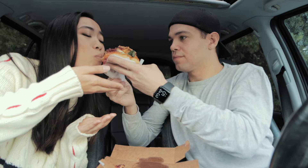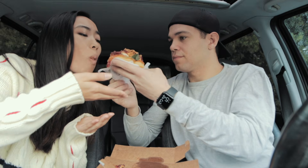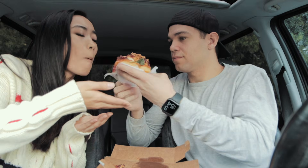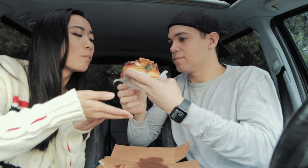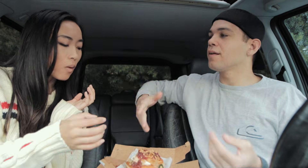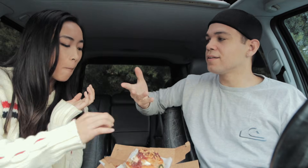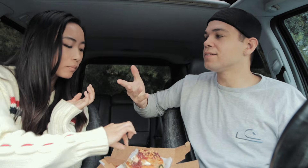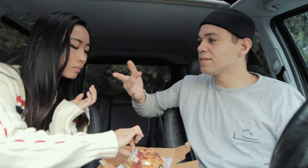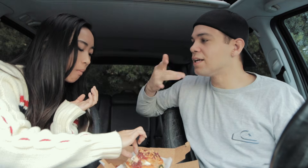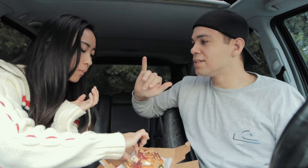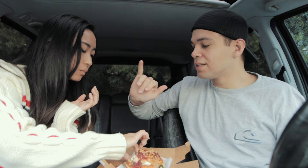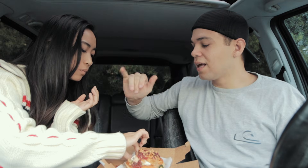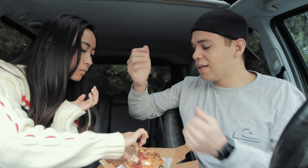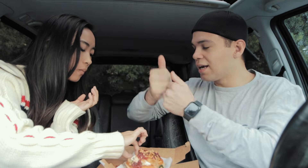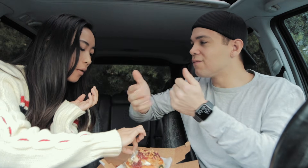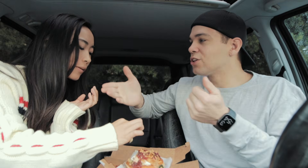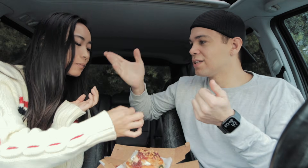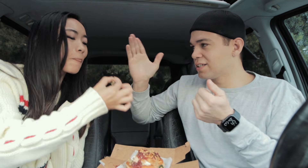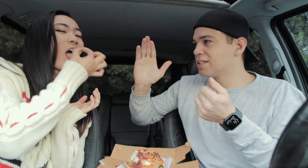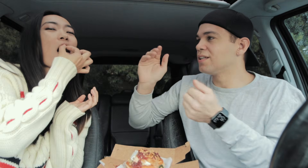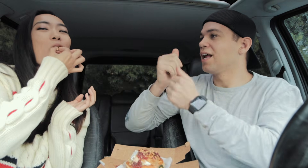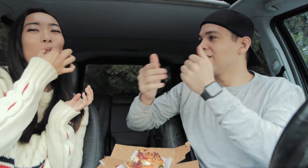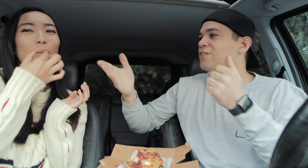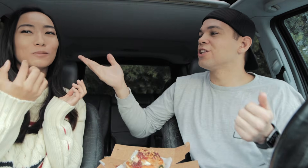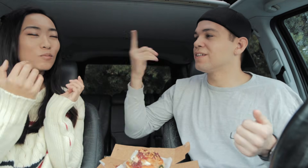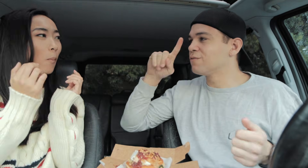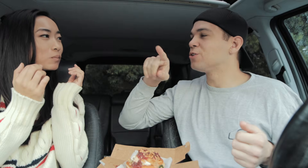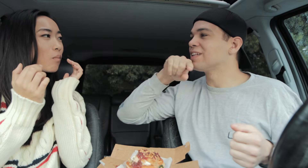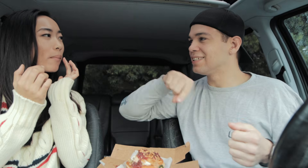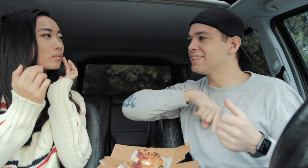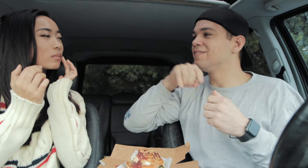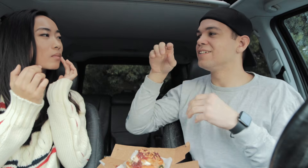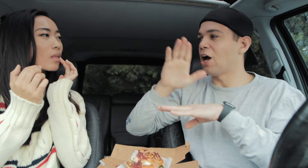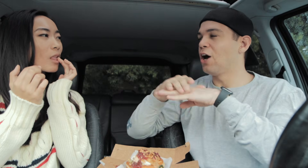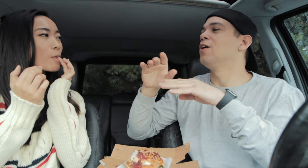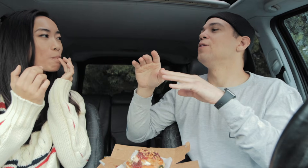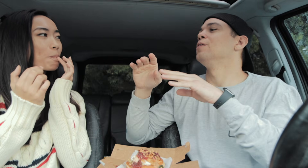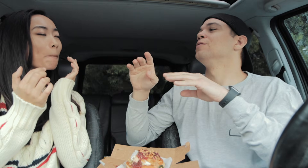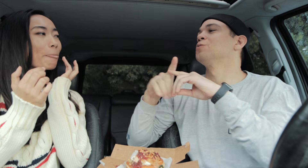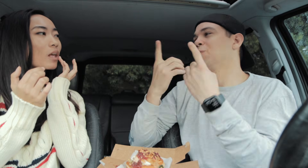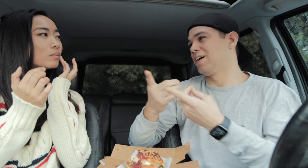E:mmm Tastes like everything for Thanksgiving on a donut